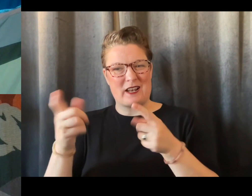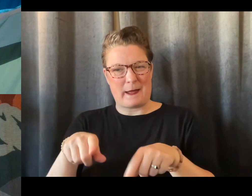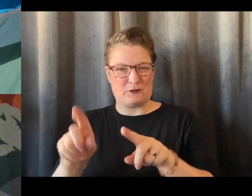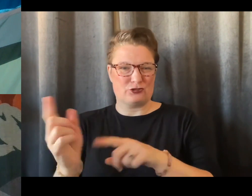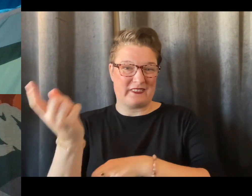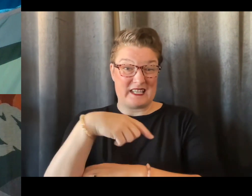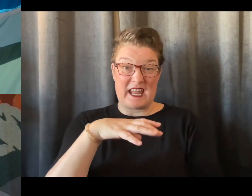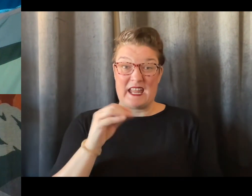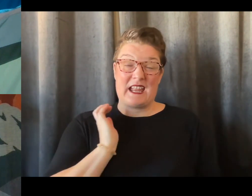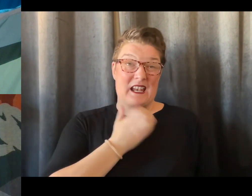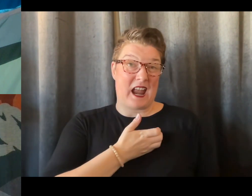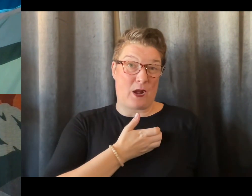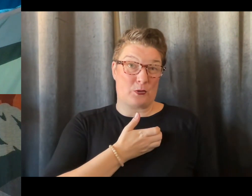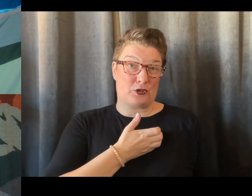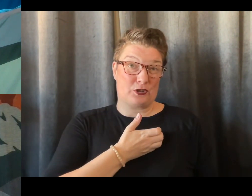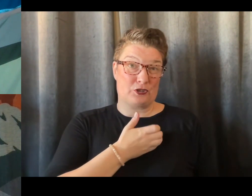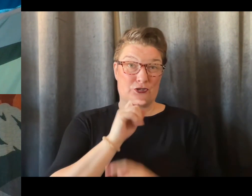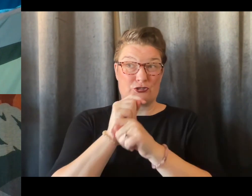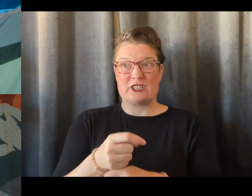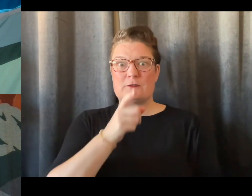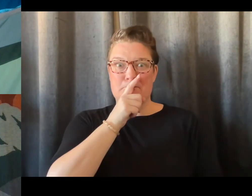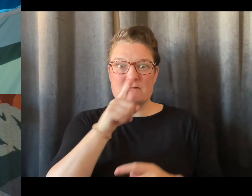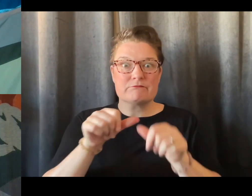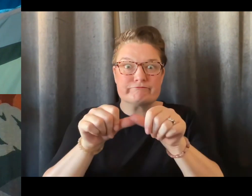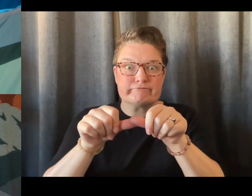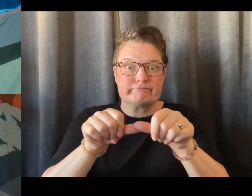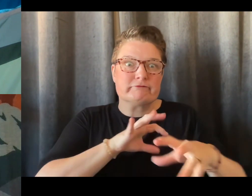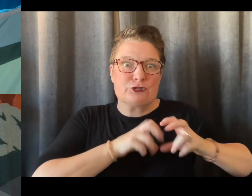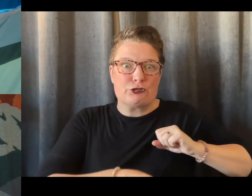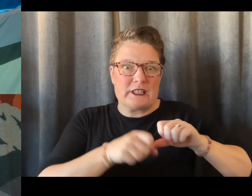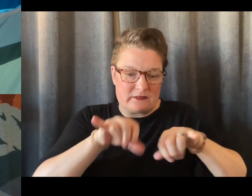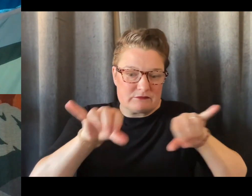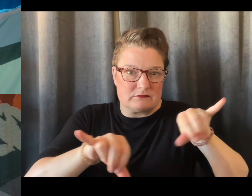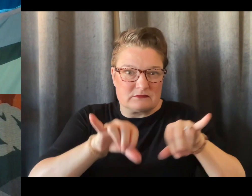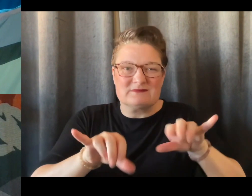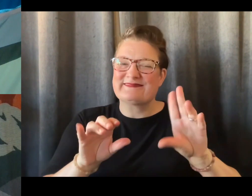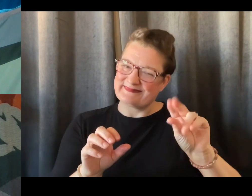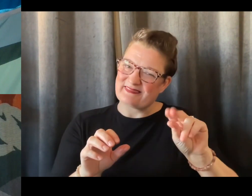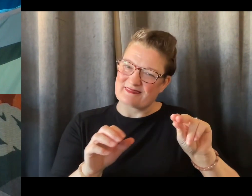you know, saying keep grieving forever, Nomy: Right Rebekah: there's like, feel it fully and then, and then transition.